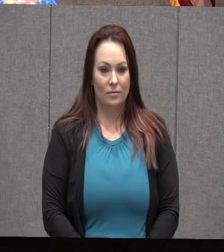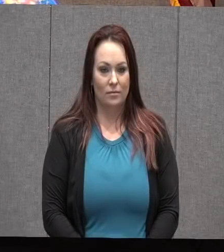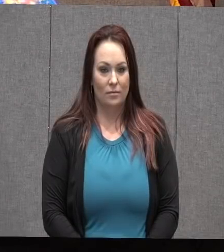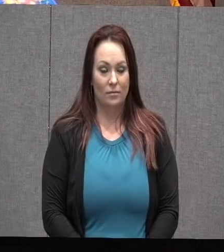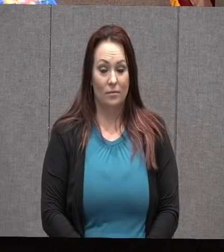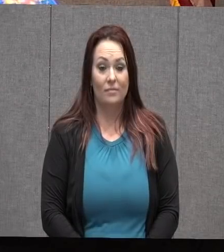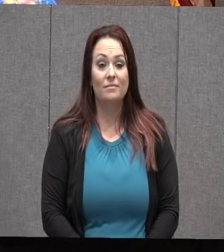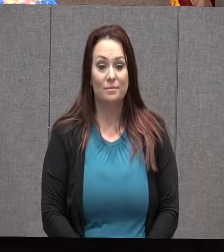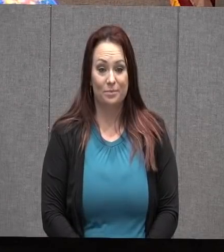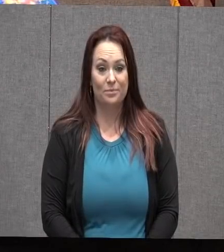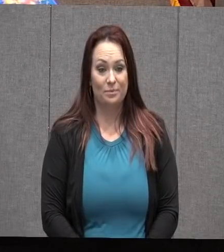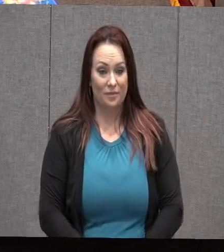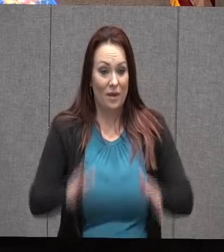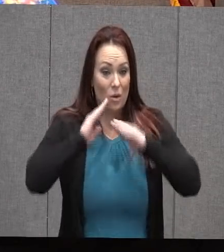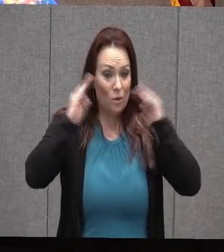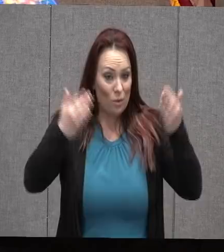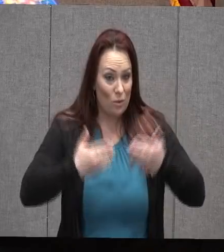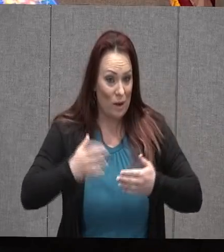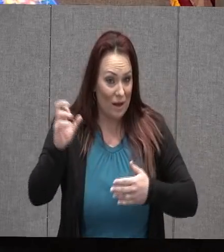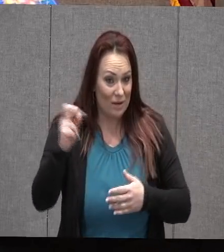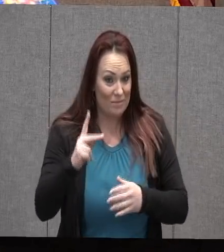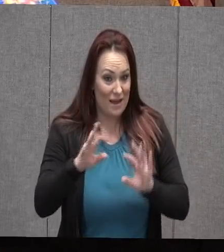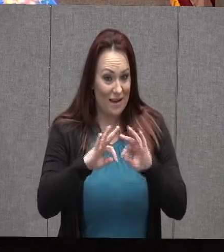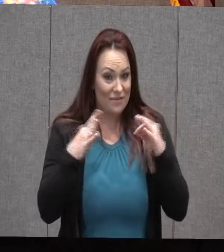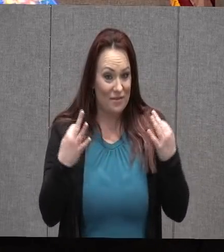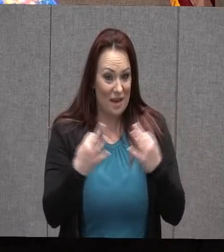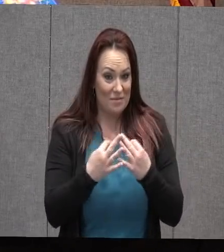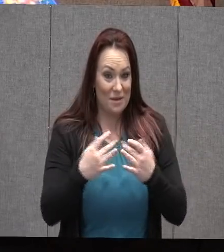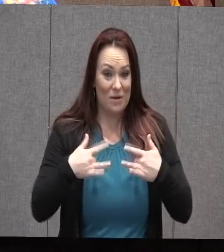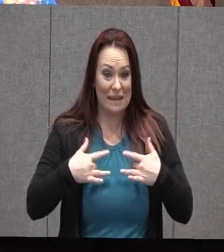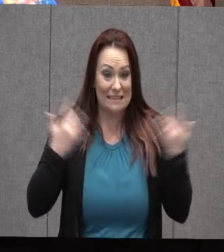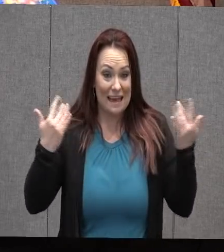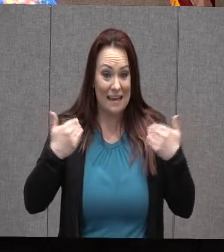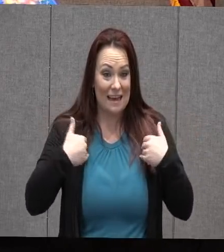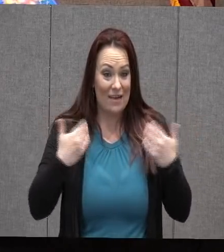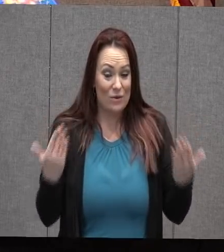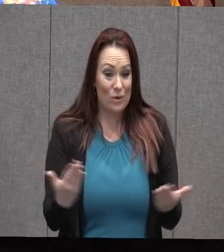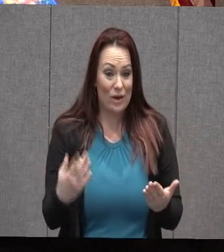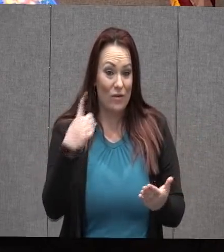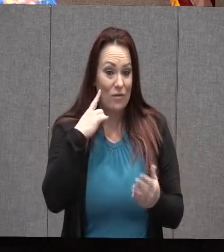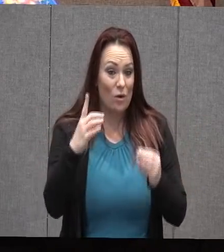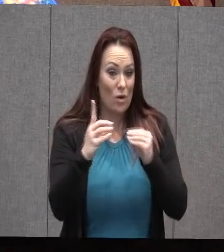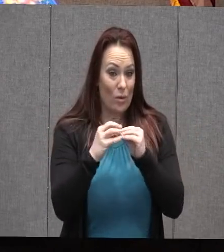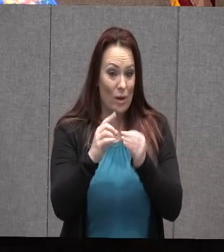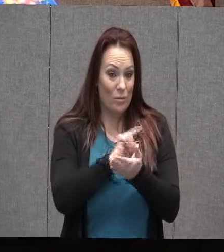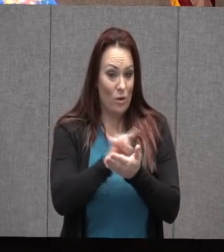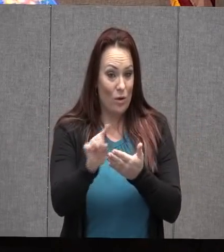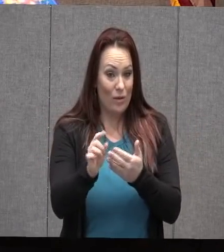Welcome back, families. We're so excited to have you here for another week of At Home with APS.